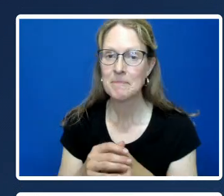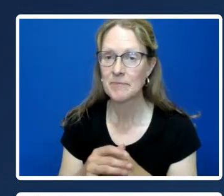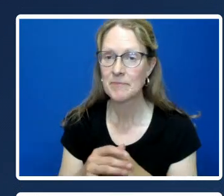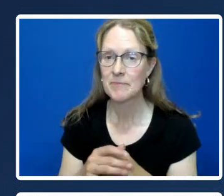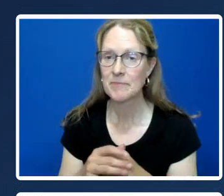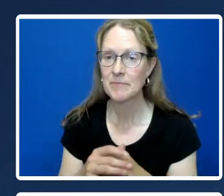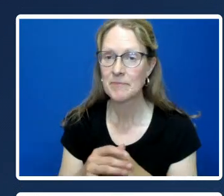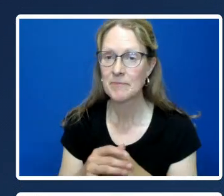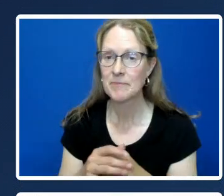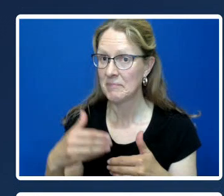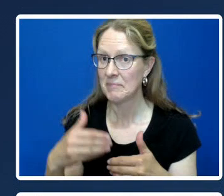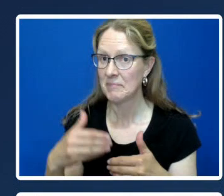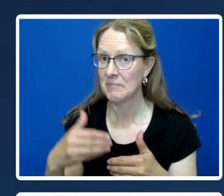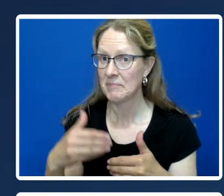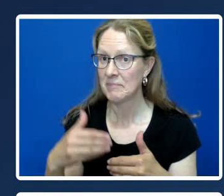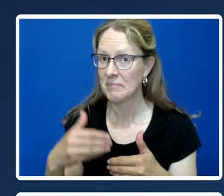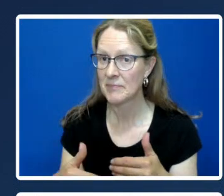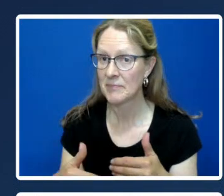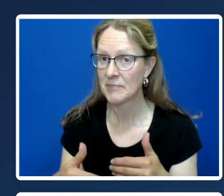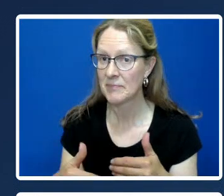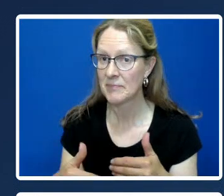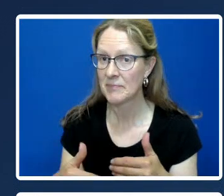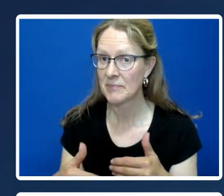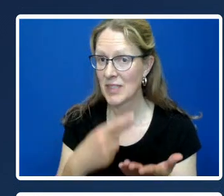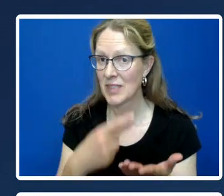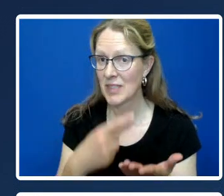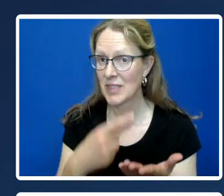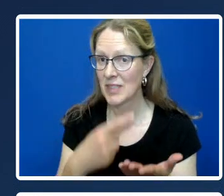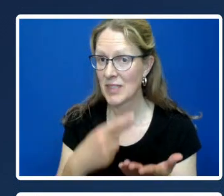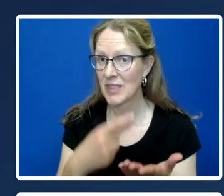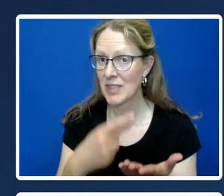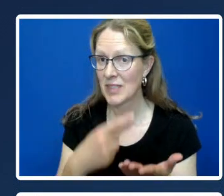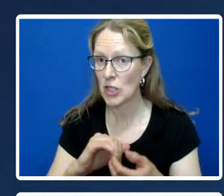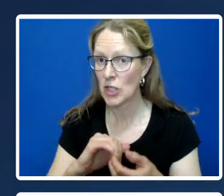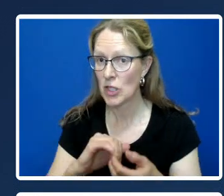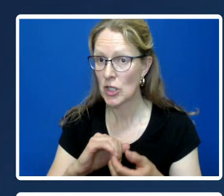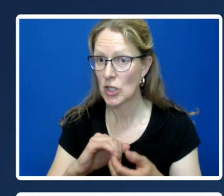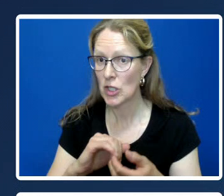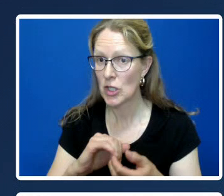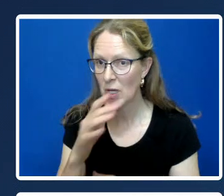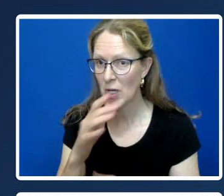so I can elaborate a little bit more. But this is some of the activities that